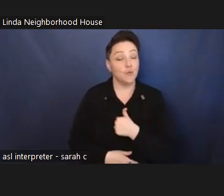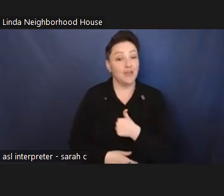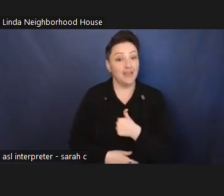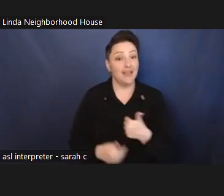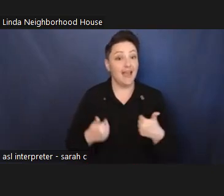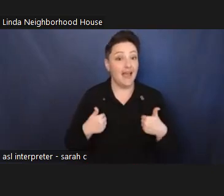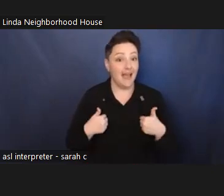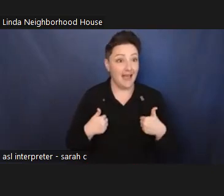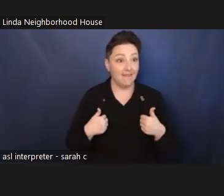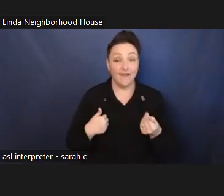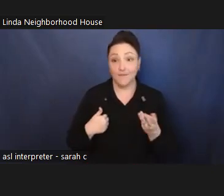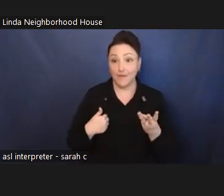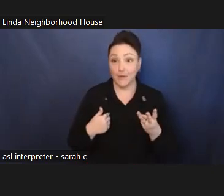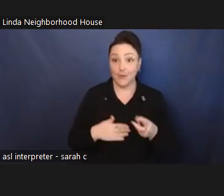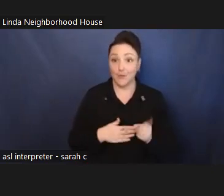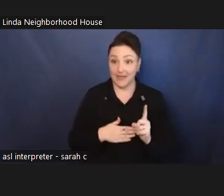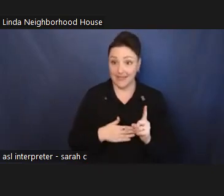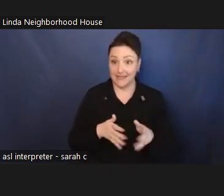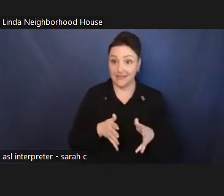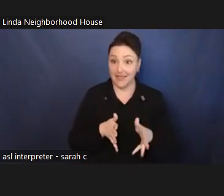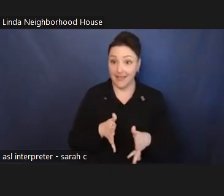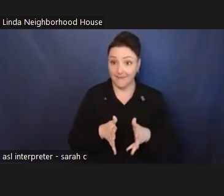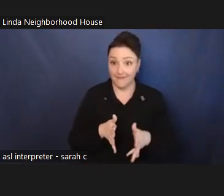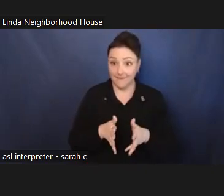Here we are with a little bit of time for questions or discussion.